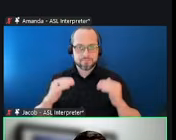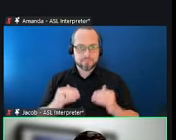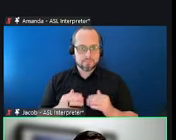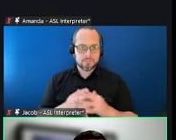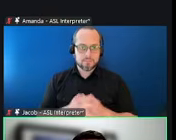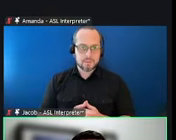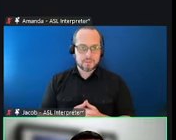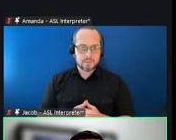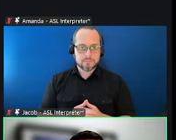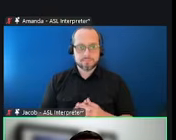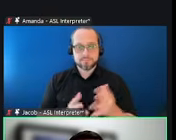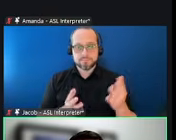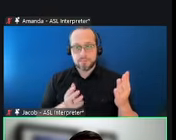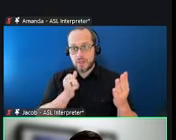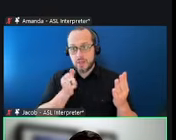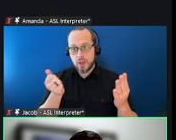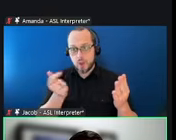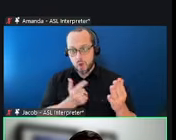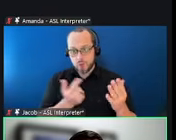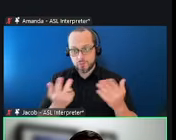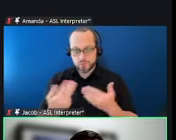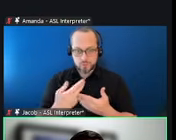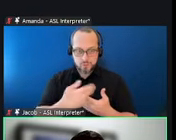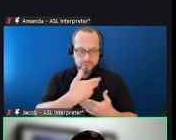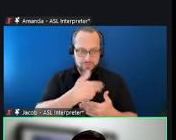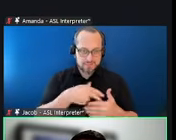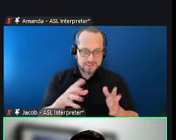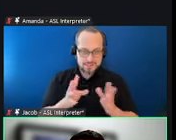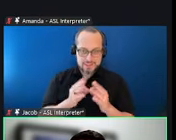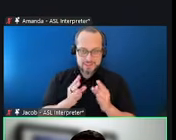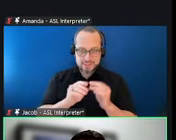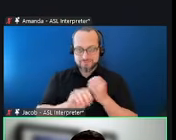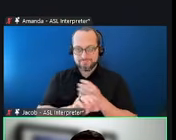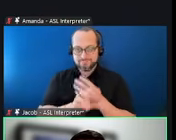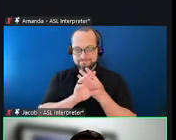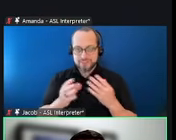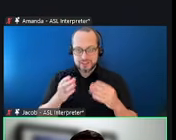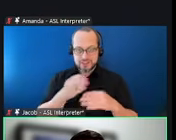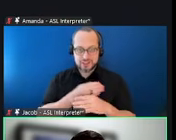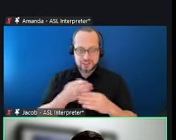While they're not all on this call to join and share today, I just want to take a moment